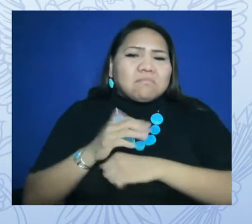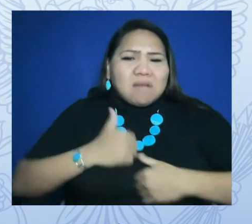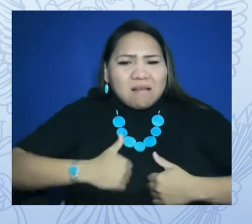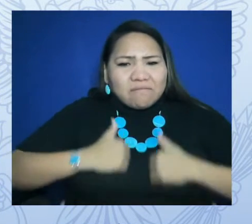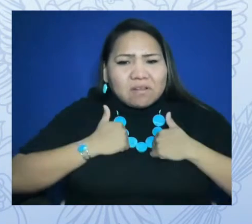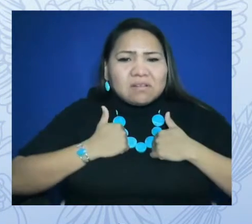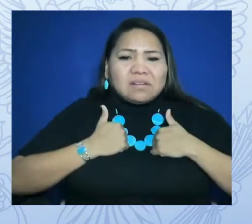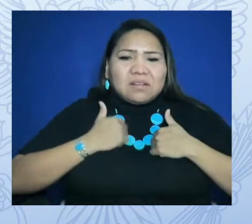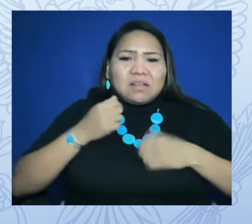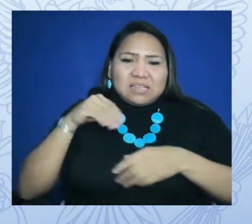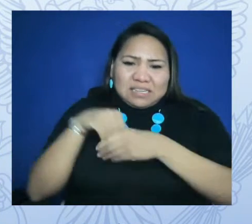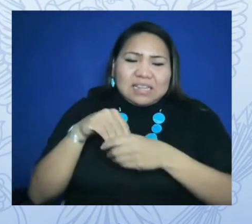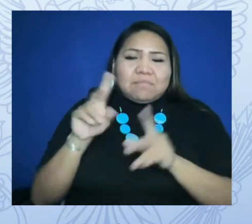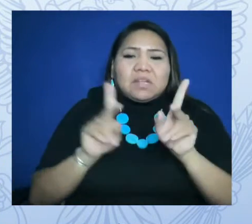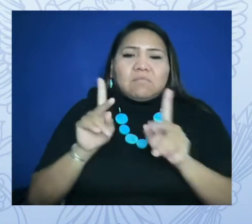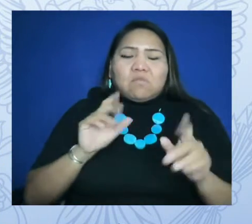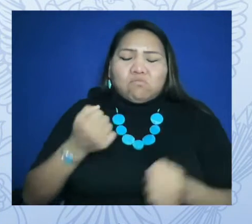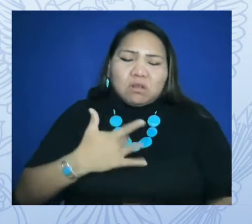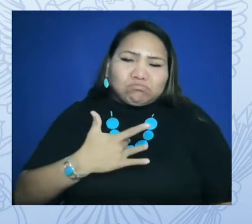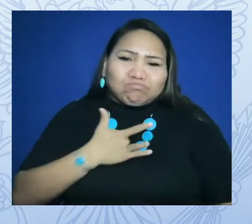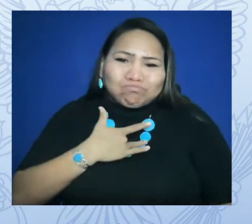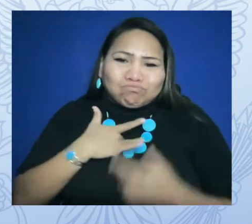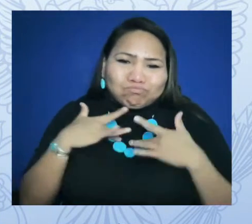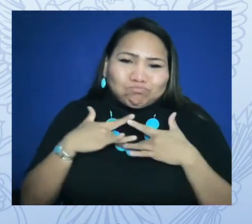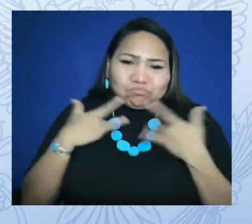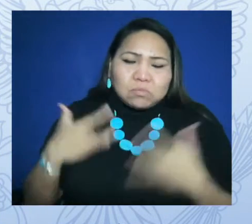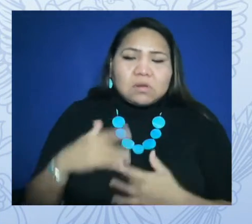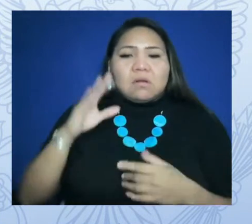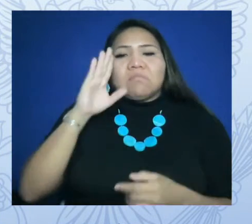who have never felt the full measure of that promise.